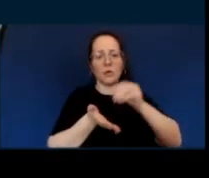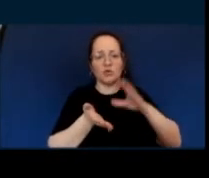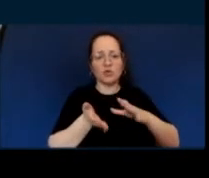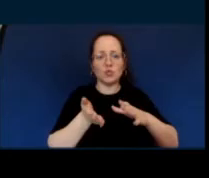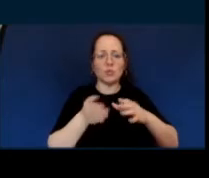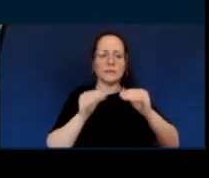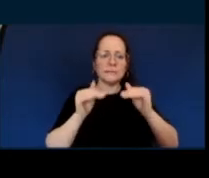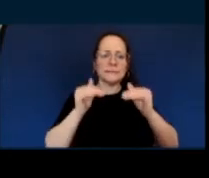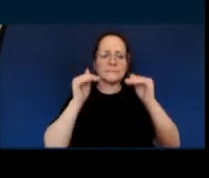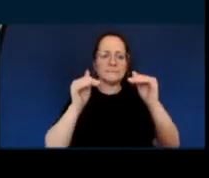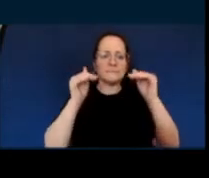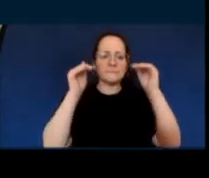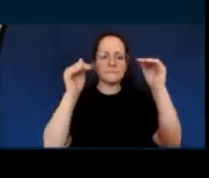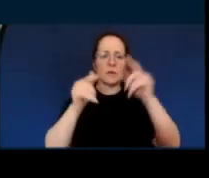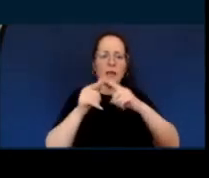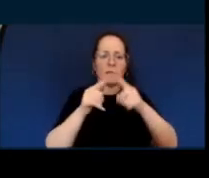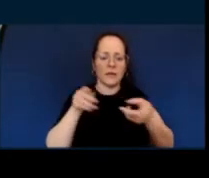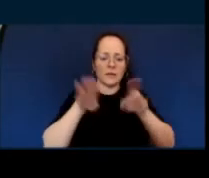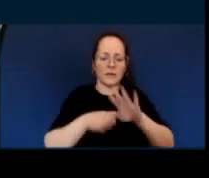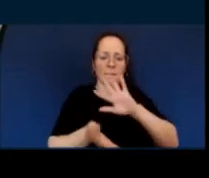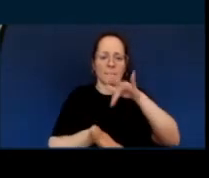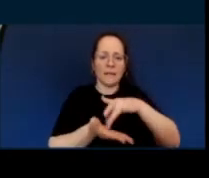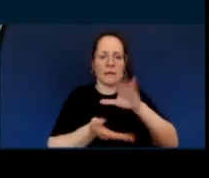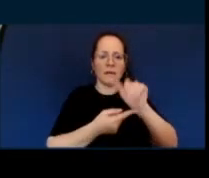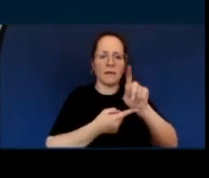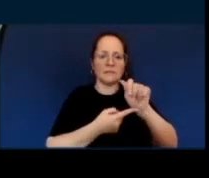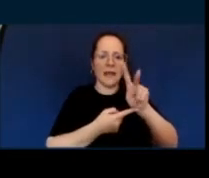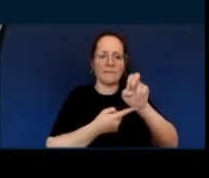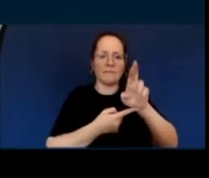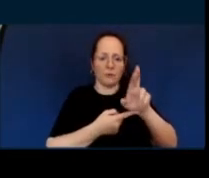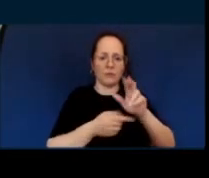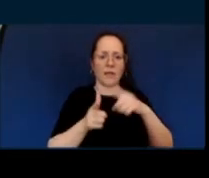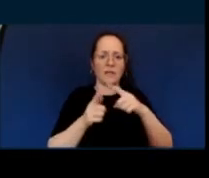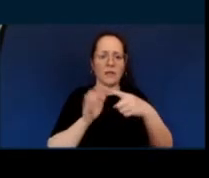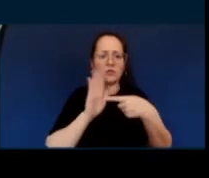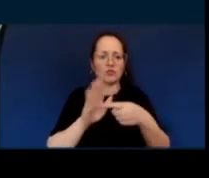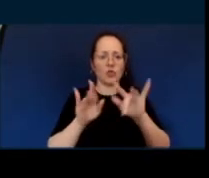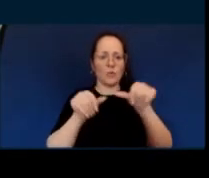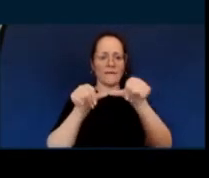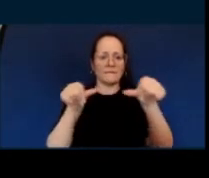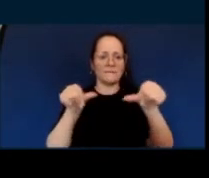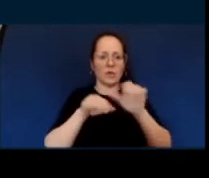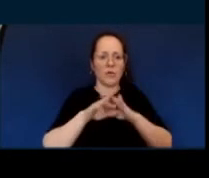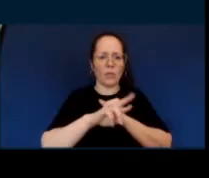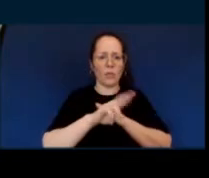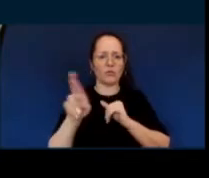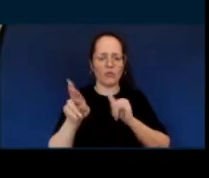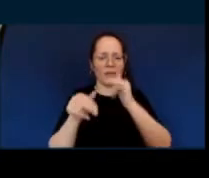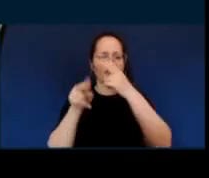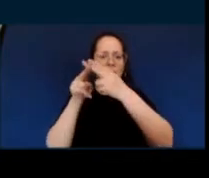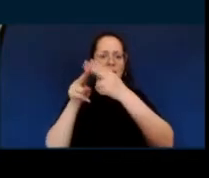SURGEON AND THE CADAVER. AT THE RIGHT IS A SICKNESS FIGURE IN WHICH NAMES DIFFERENT PARTS OF THE BODY AS WELL AS